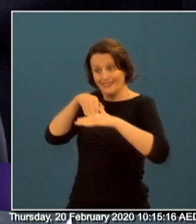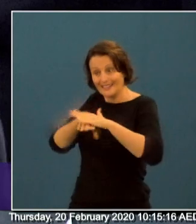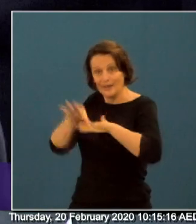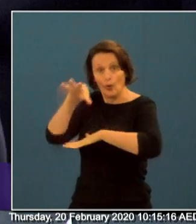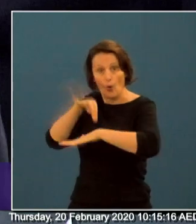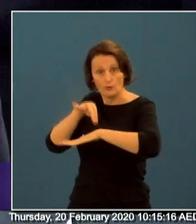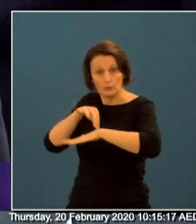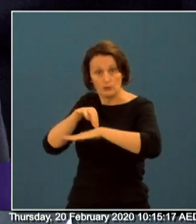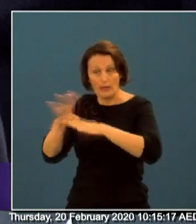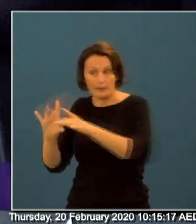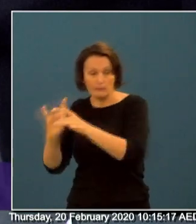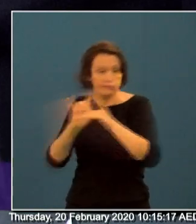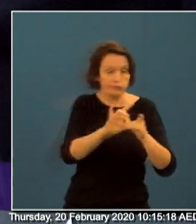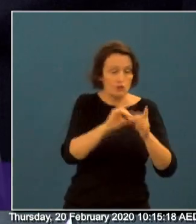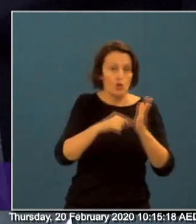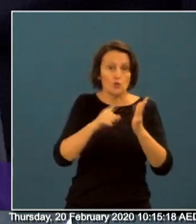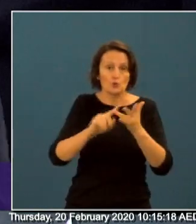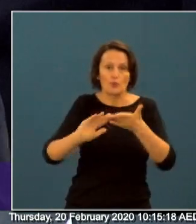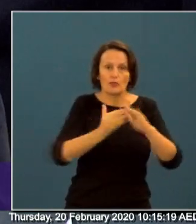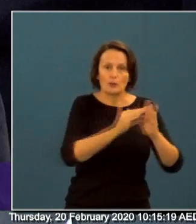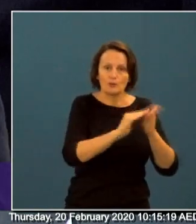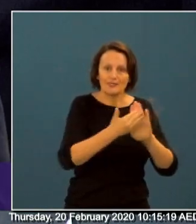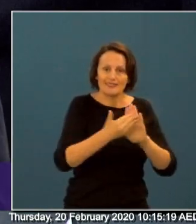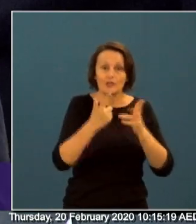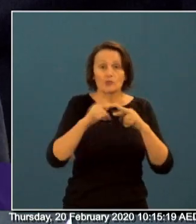into the community and follows the patient, especially one with a chronic problem.